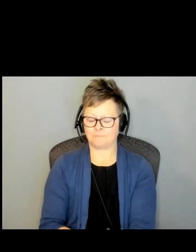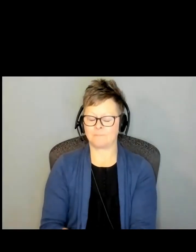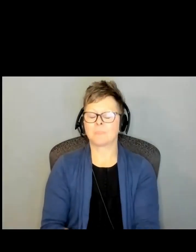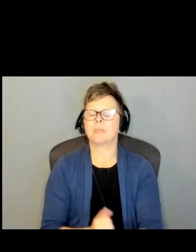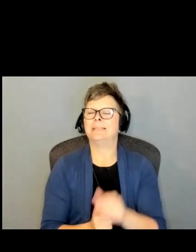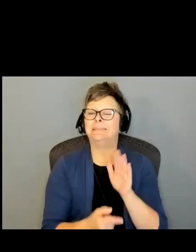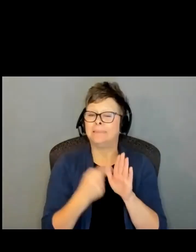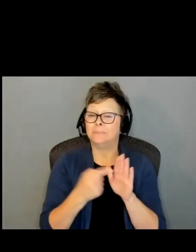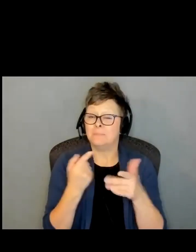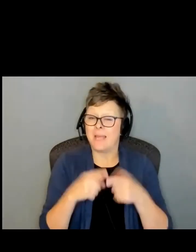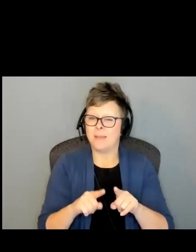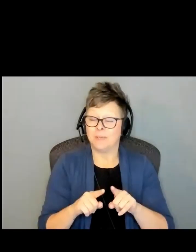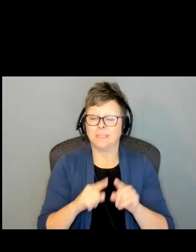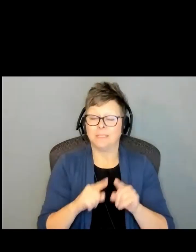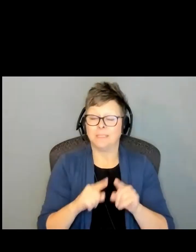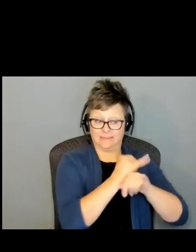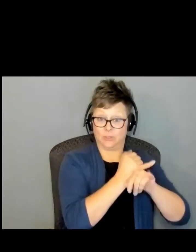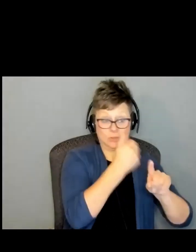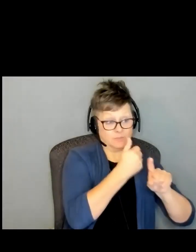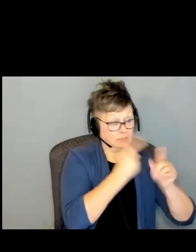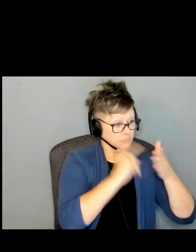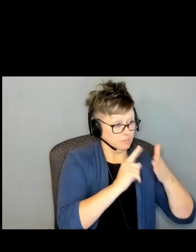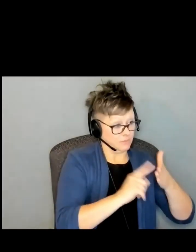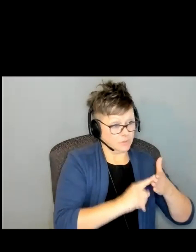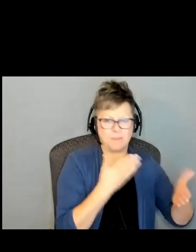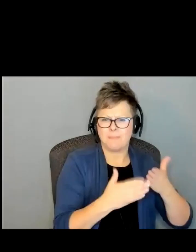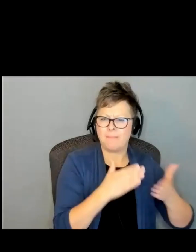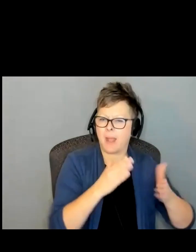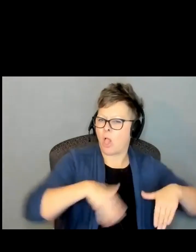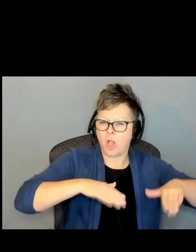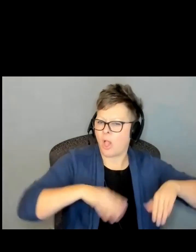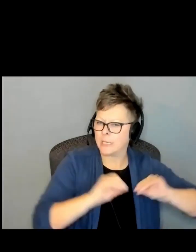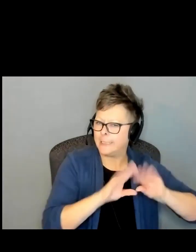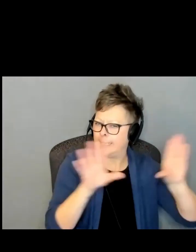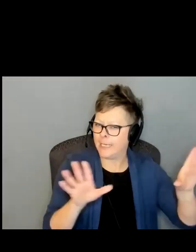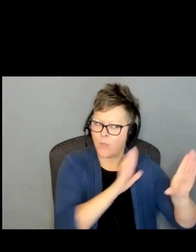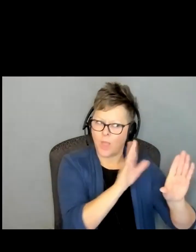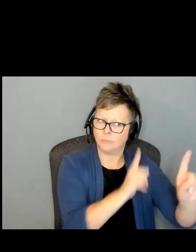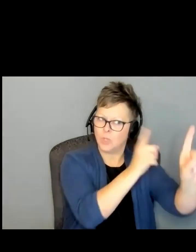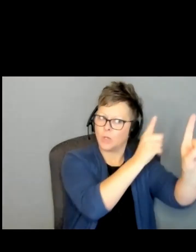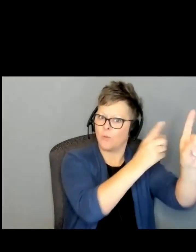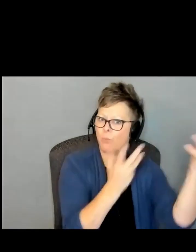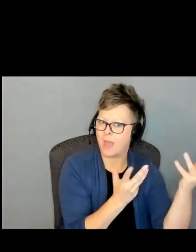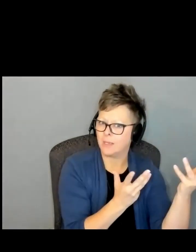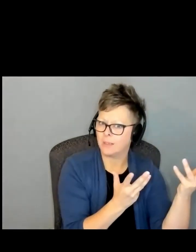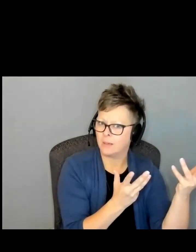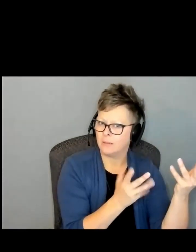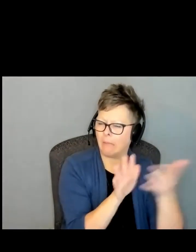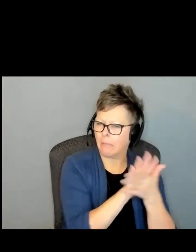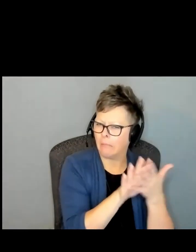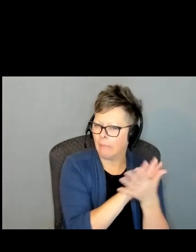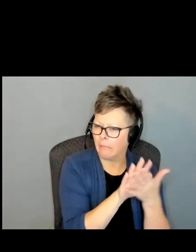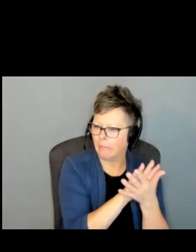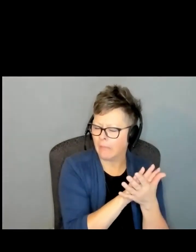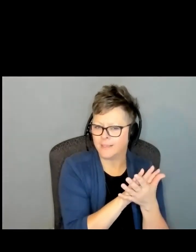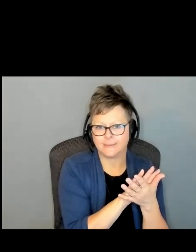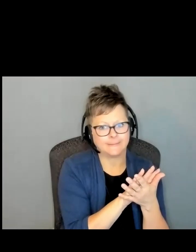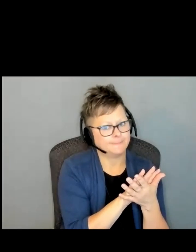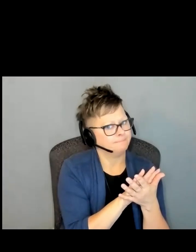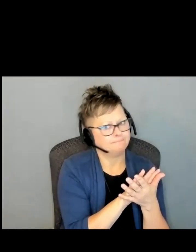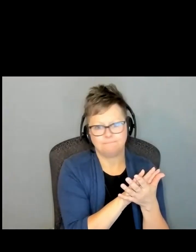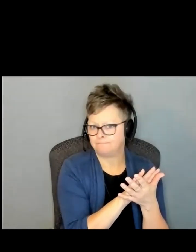through research, if they are not clear on of the objectives of the work, their dysfunction